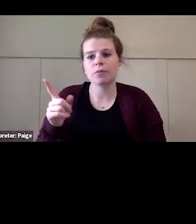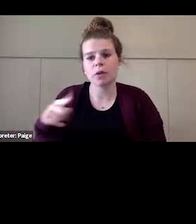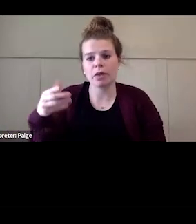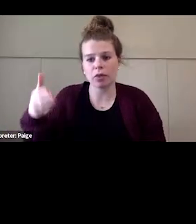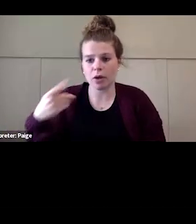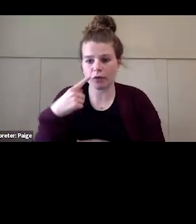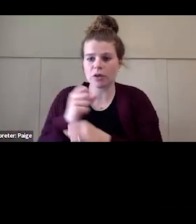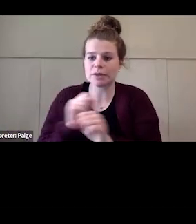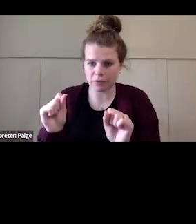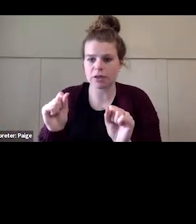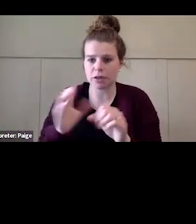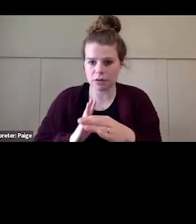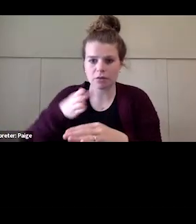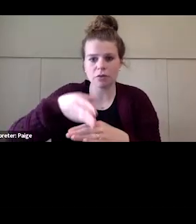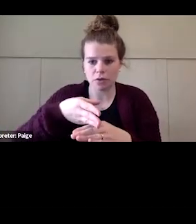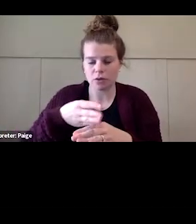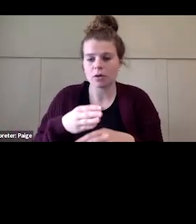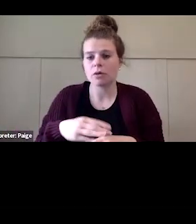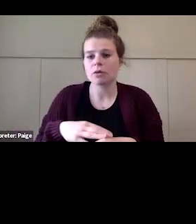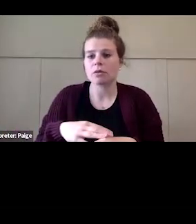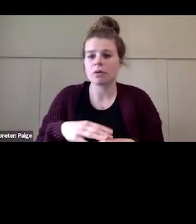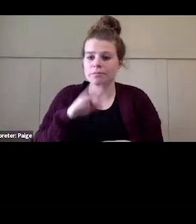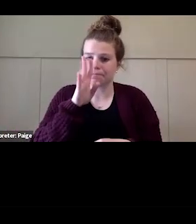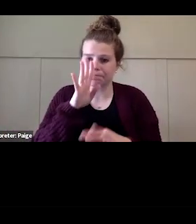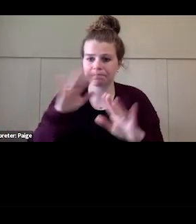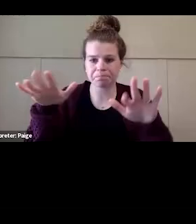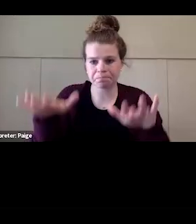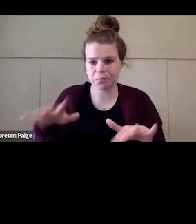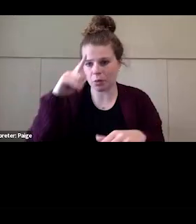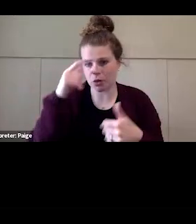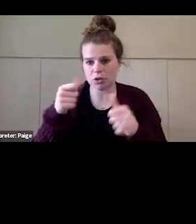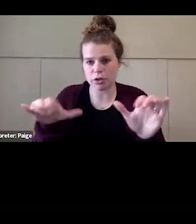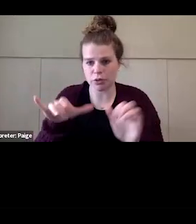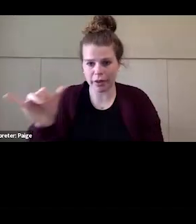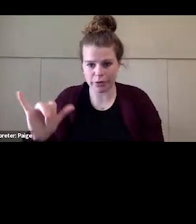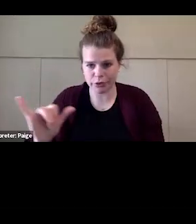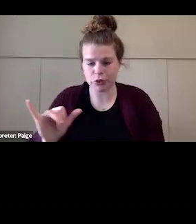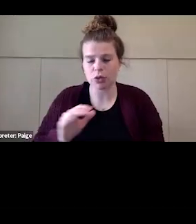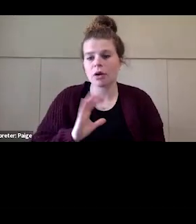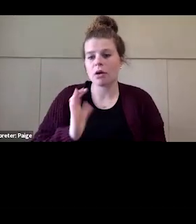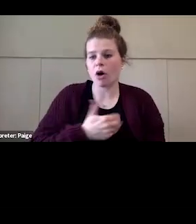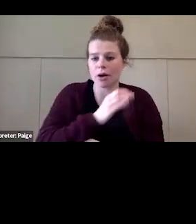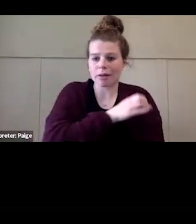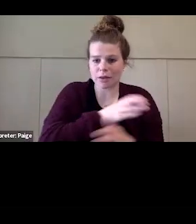for safety and intervention and verbal deescalation 'cause they're certainly trained to do that as well. And our clinicians are there to ensure